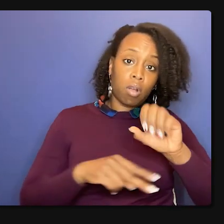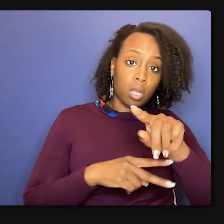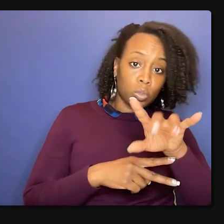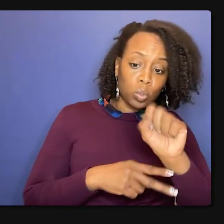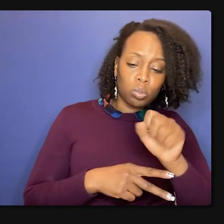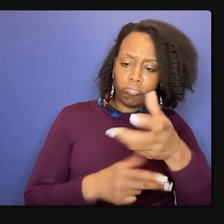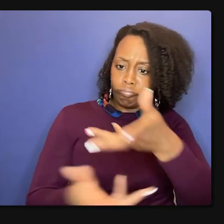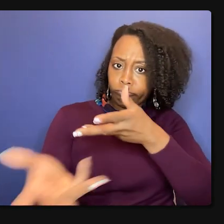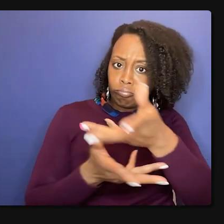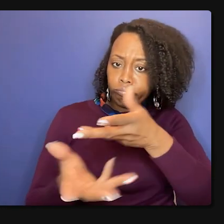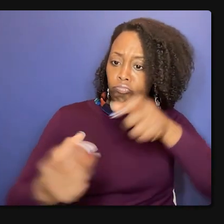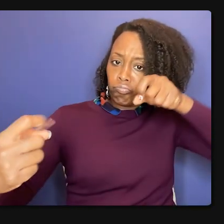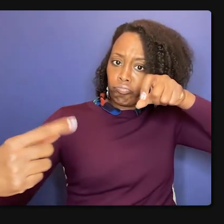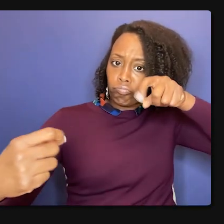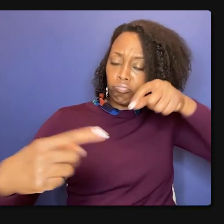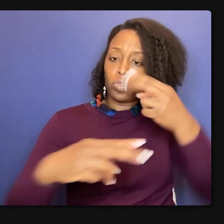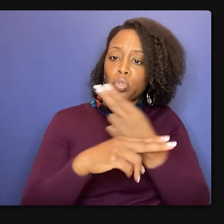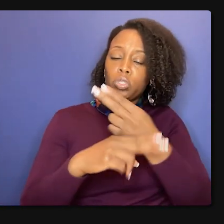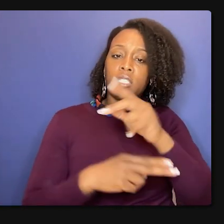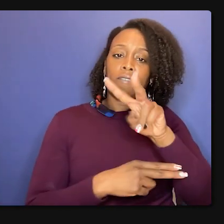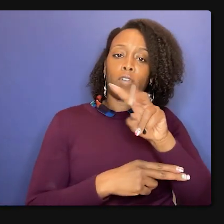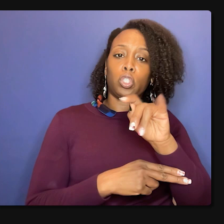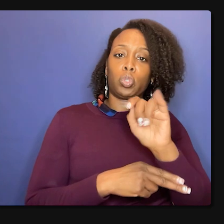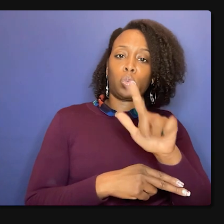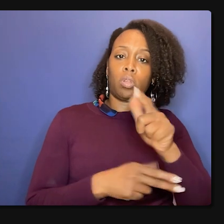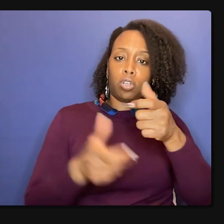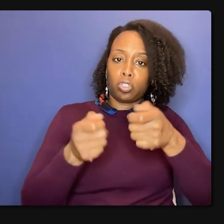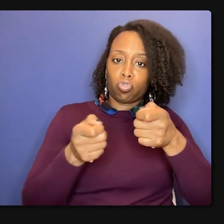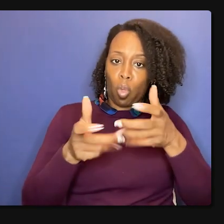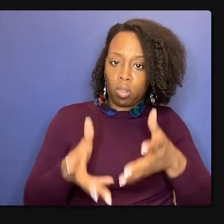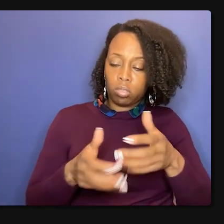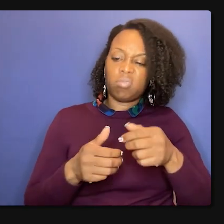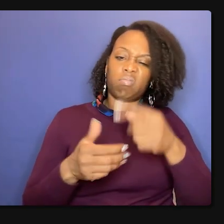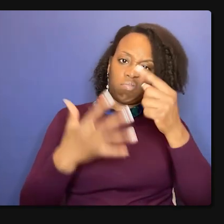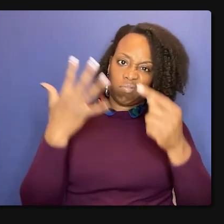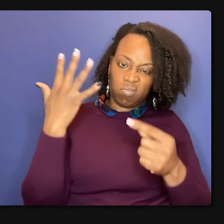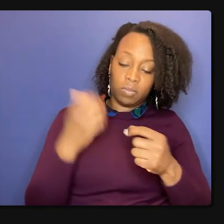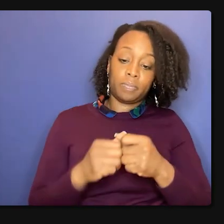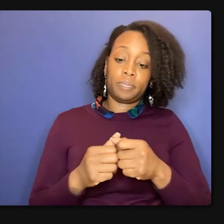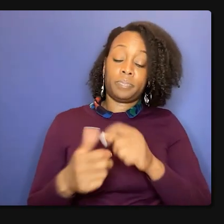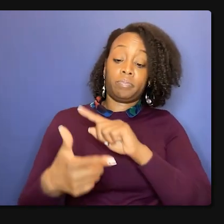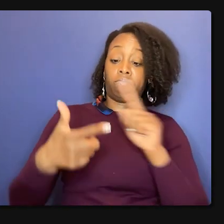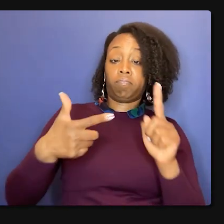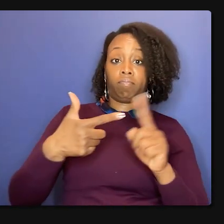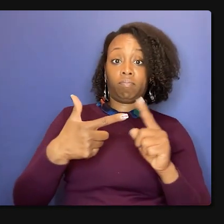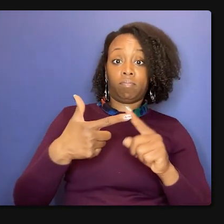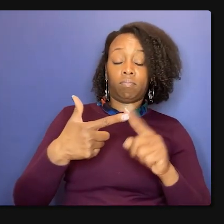interacting with them remotely using virtual controllers and so on. Visual Studio is, of course,